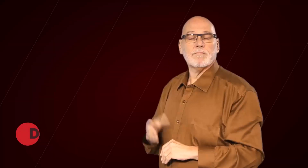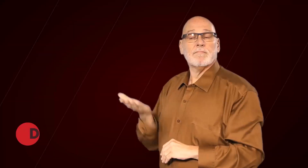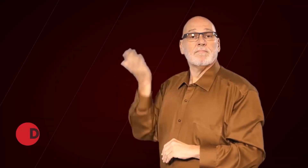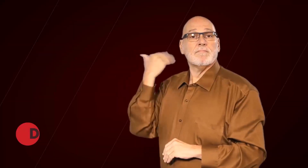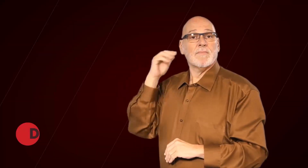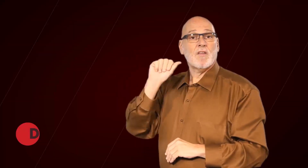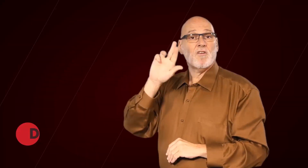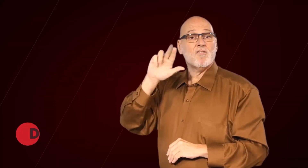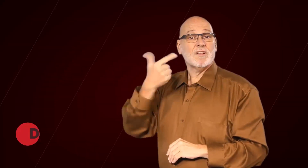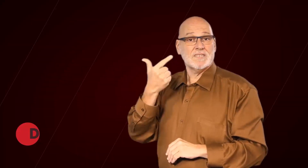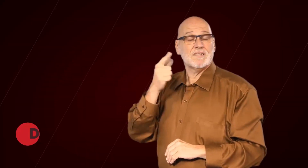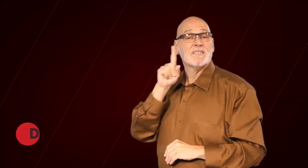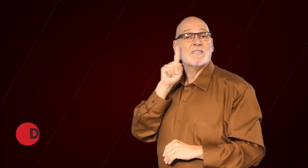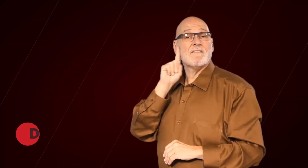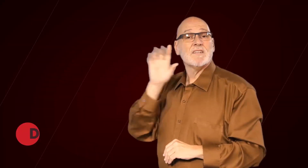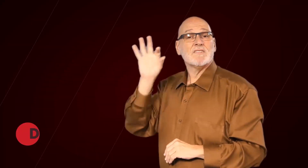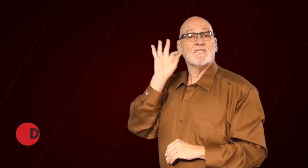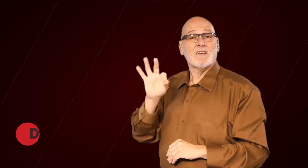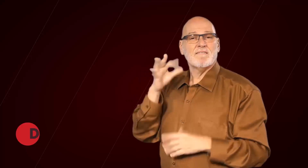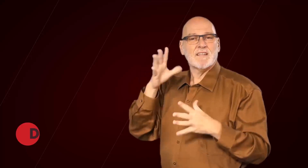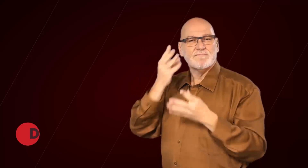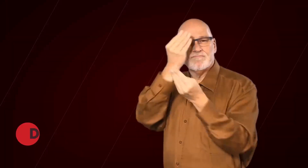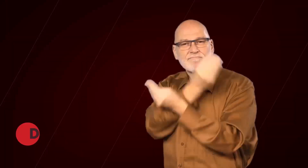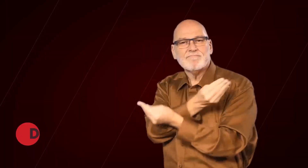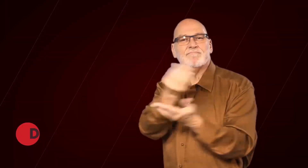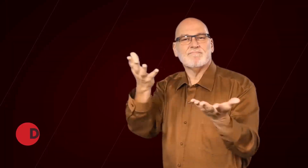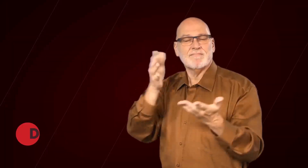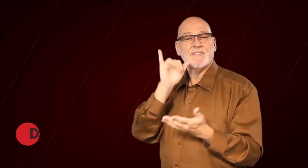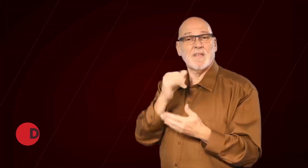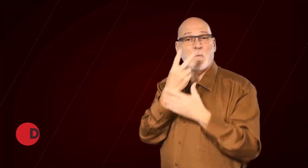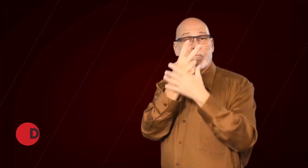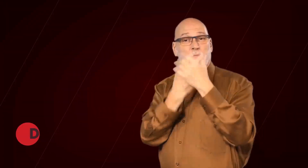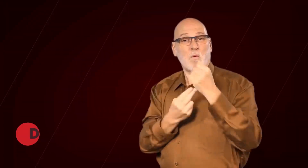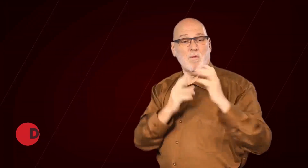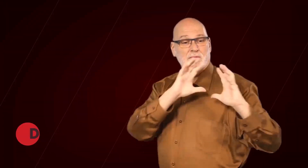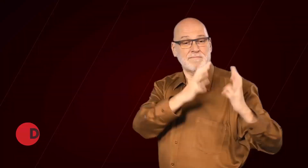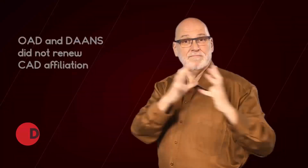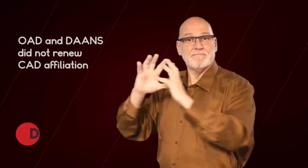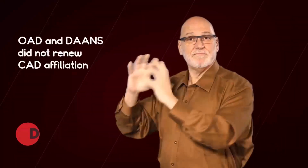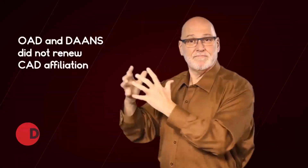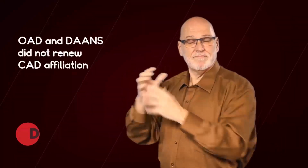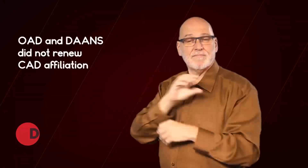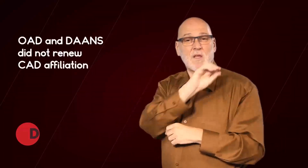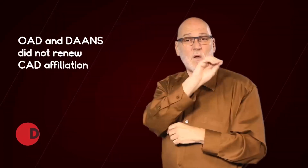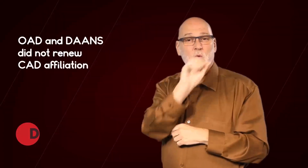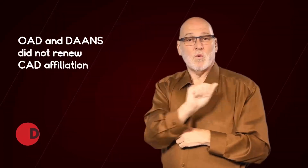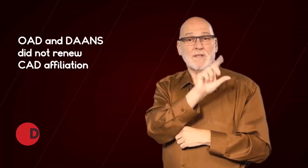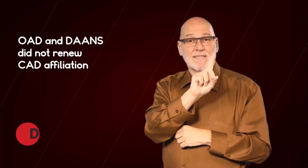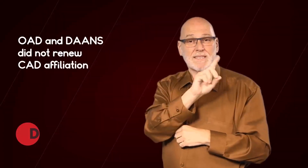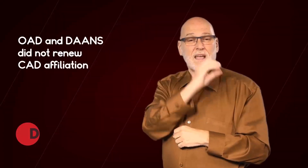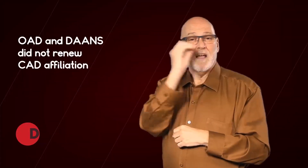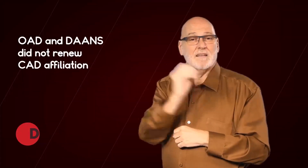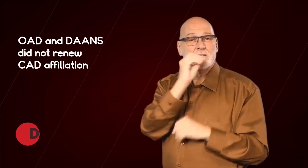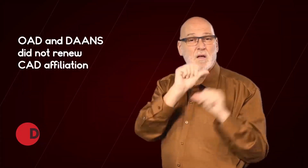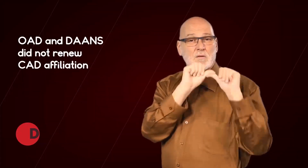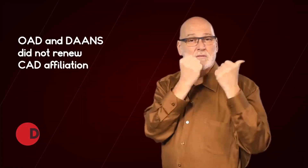[ANSELMO]: Last August, DeafDots reported that both the Ontario Association of